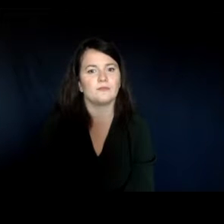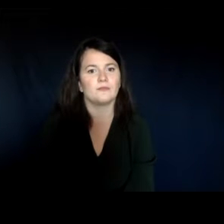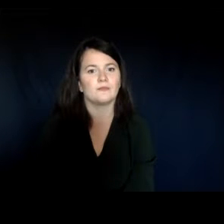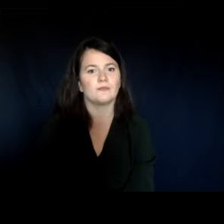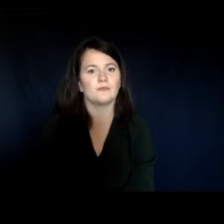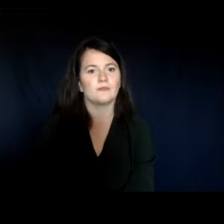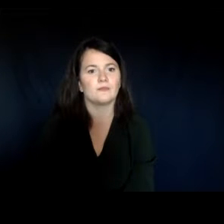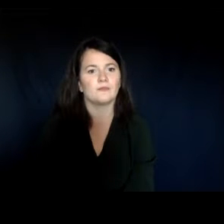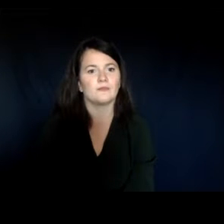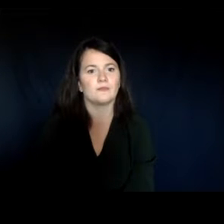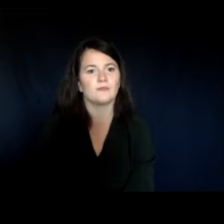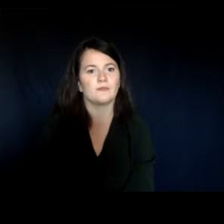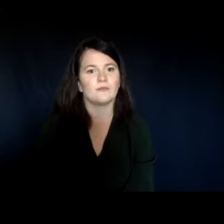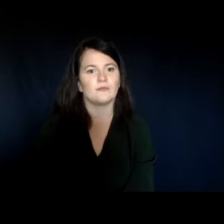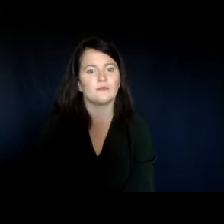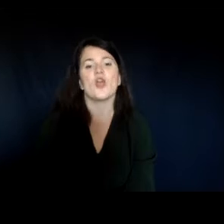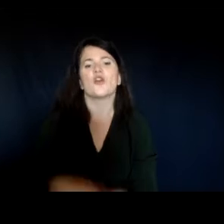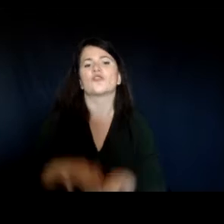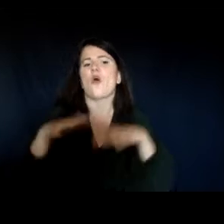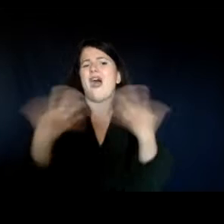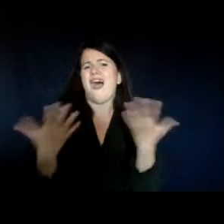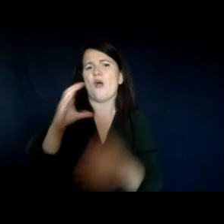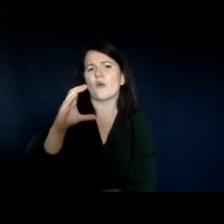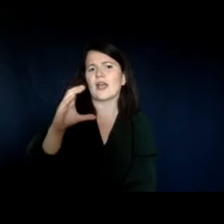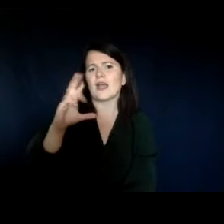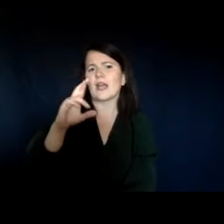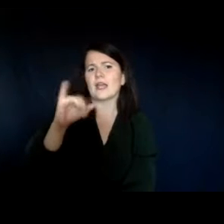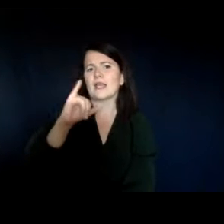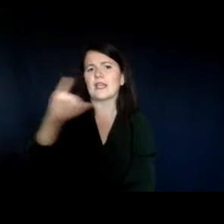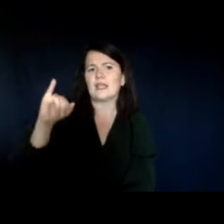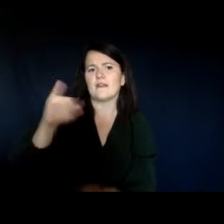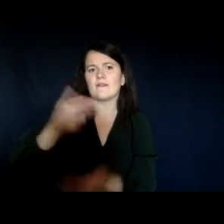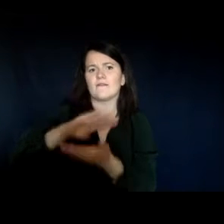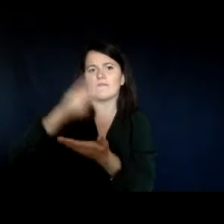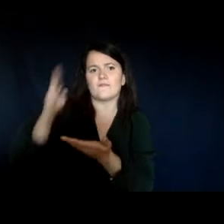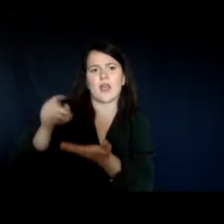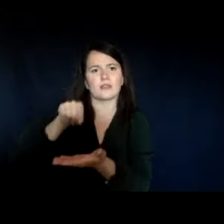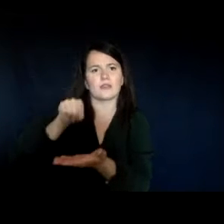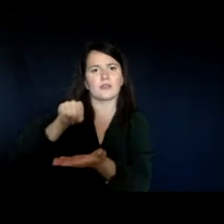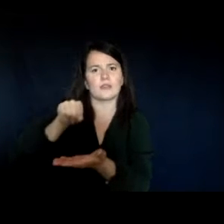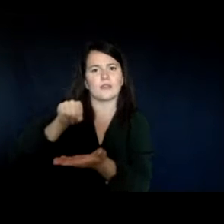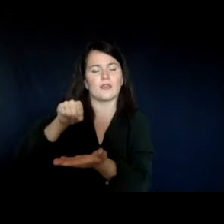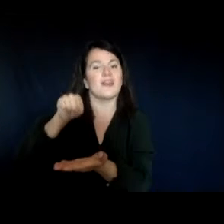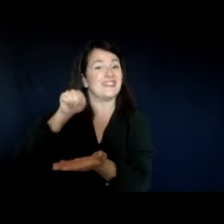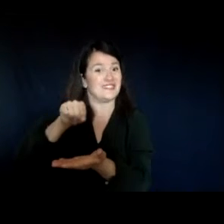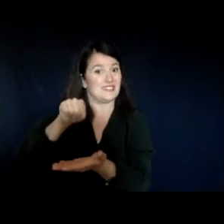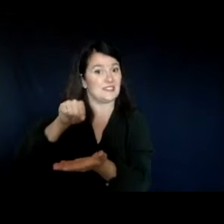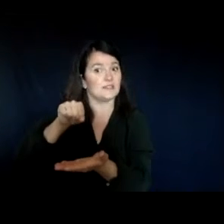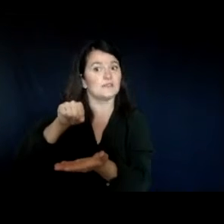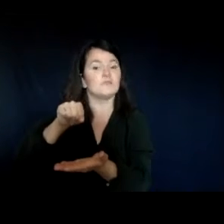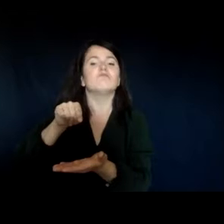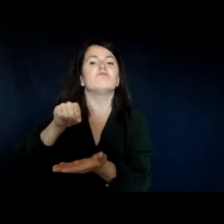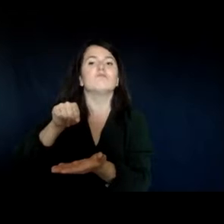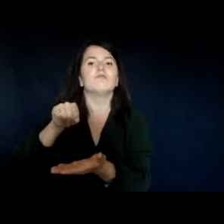To be able to provide that the support that they gave to the most deprived